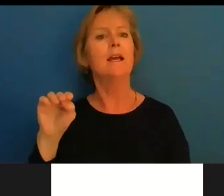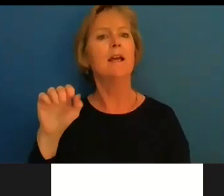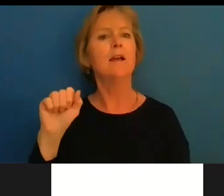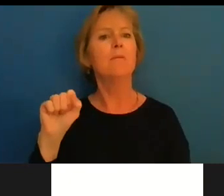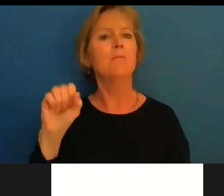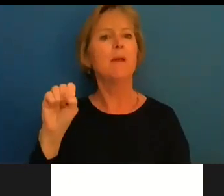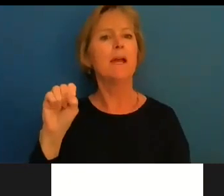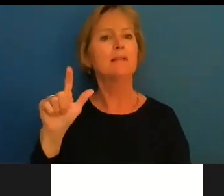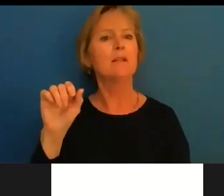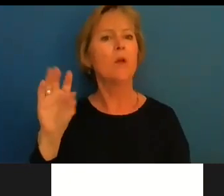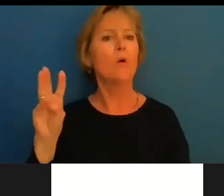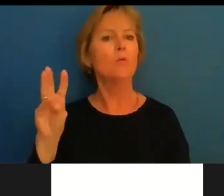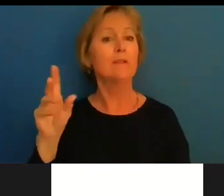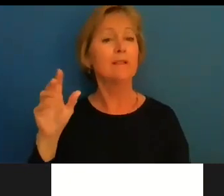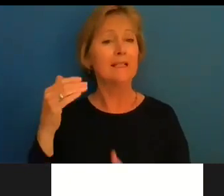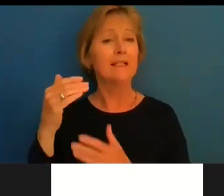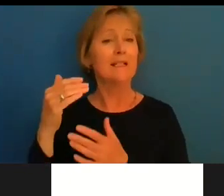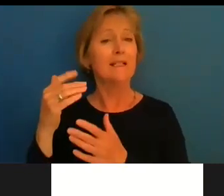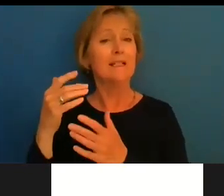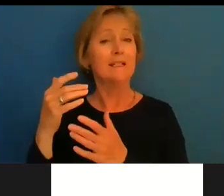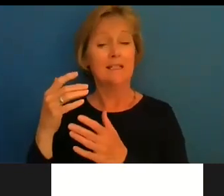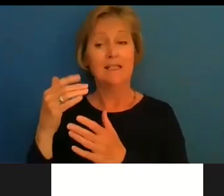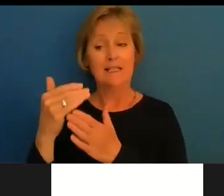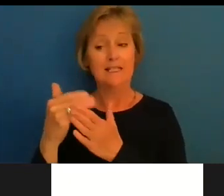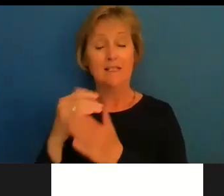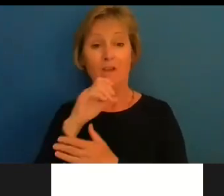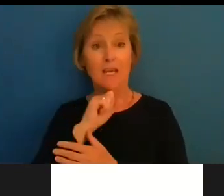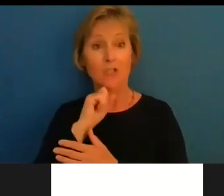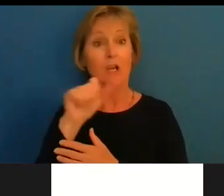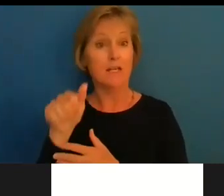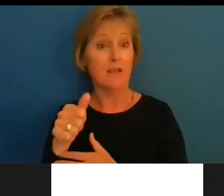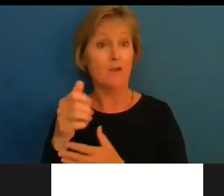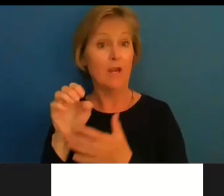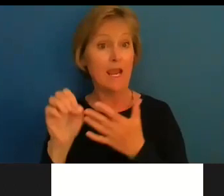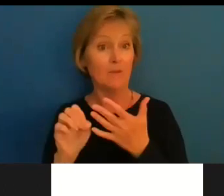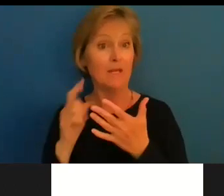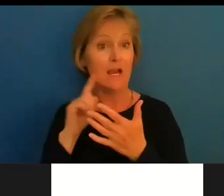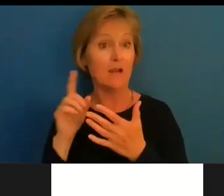and definitely the loss of abilities but another element I would piggyback to,